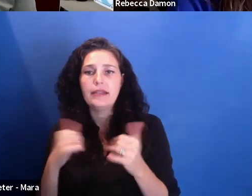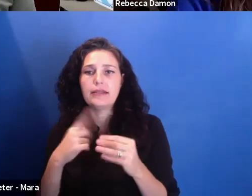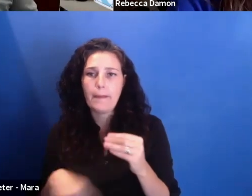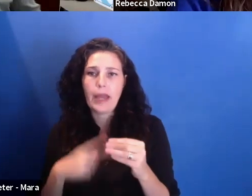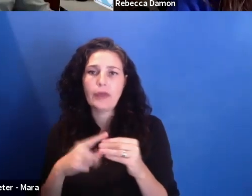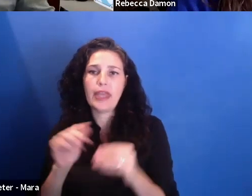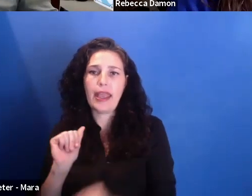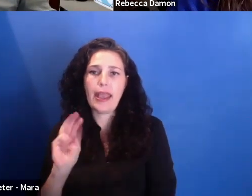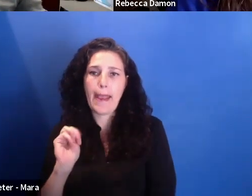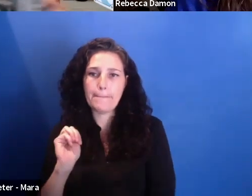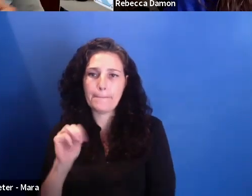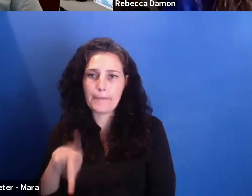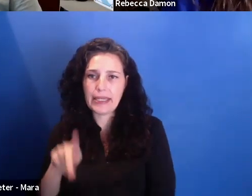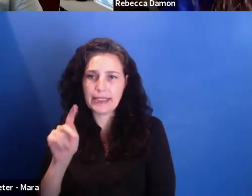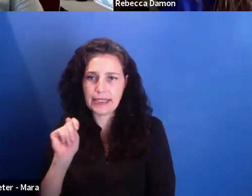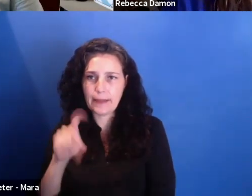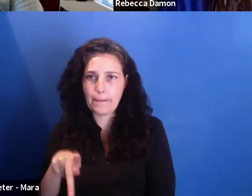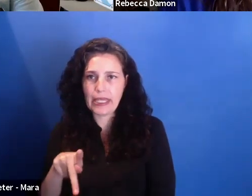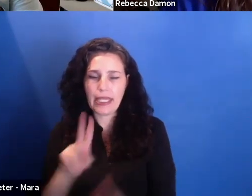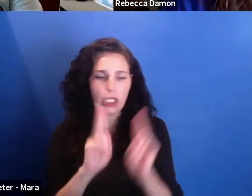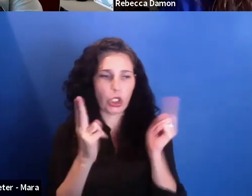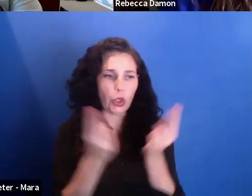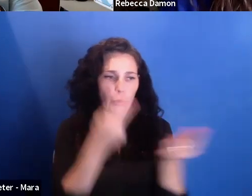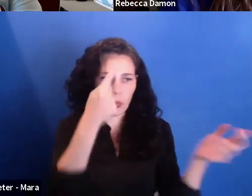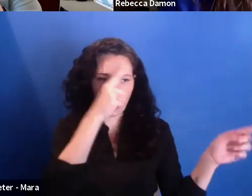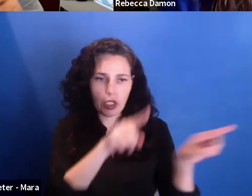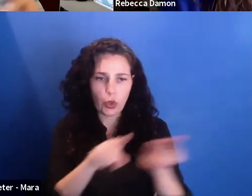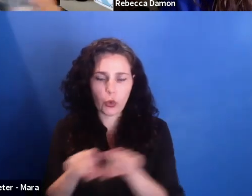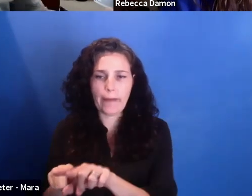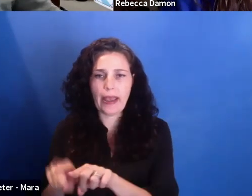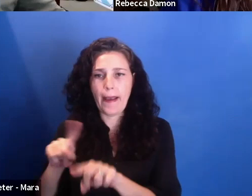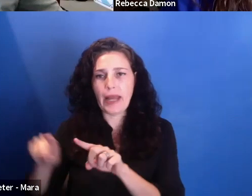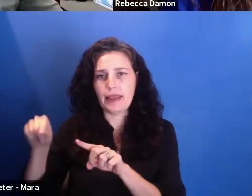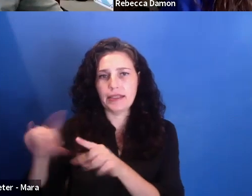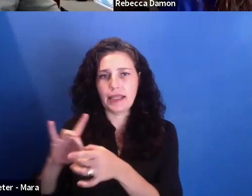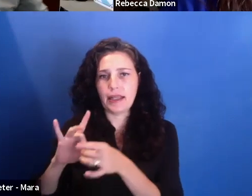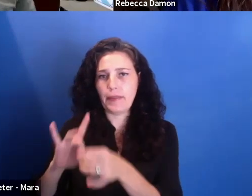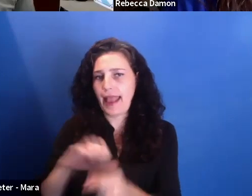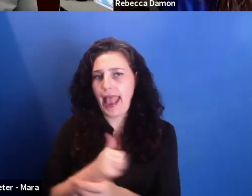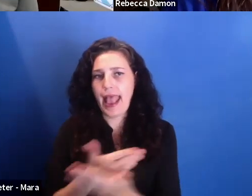and unions' agreement we do have, and this could apply to anything, though this was specifically about